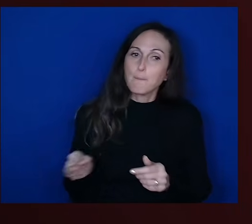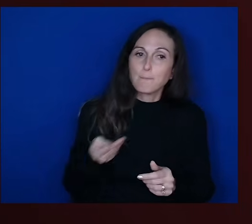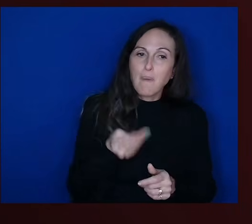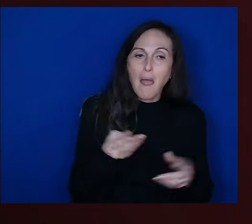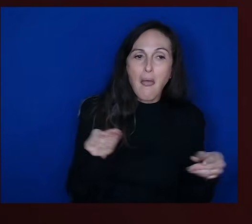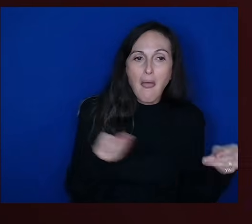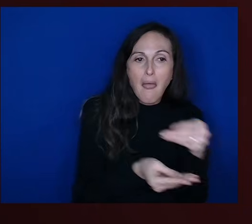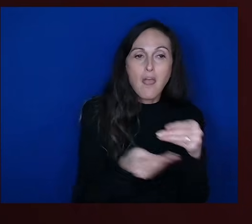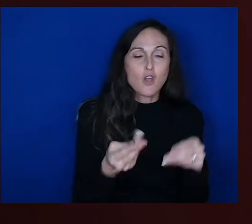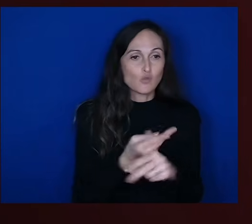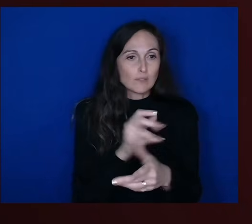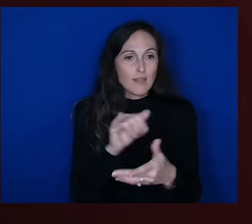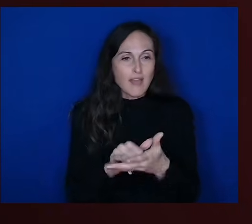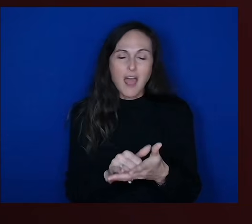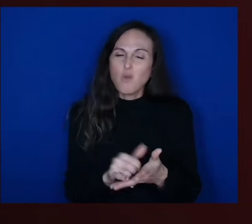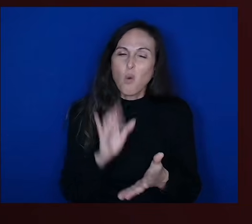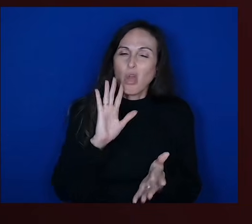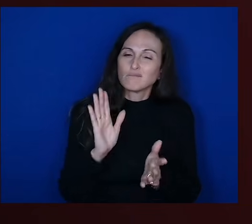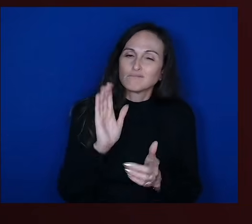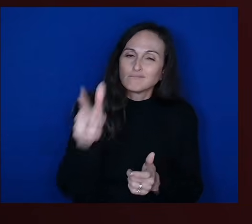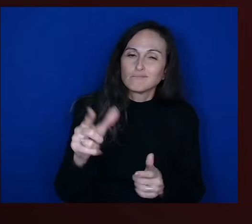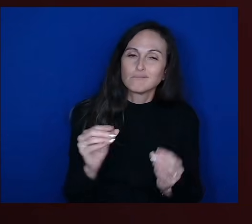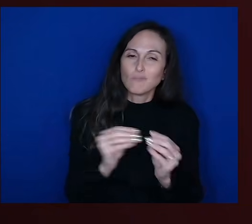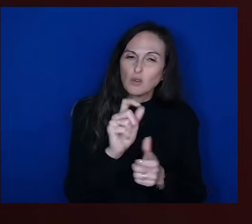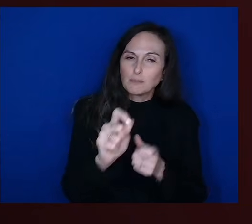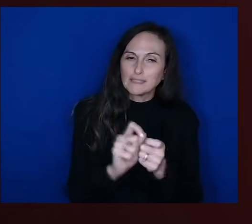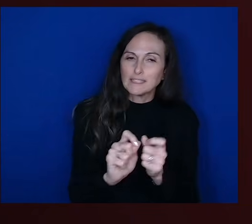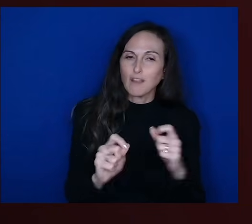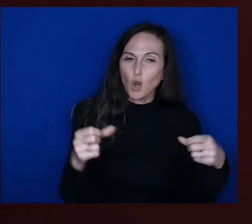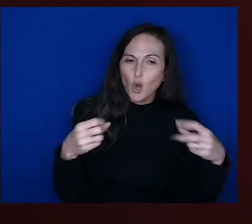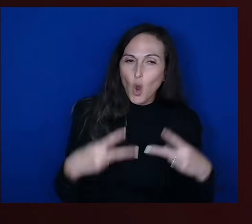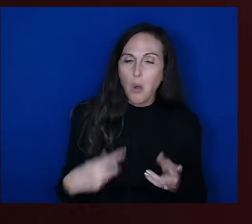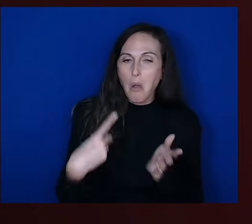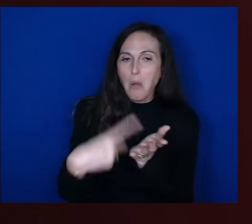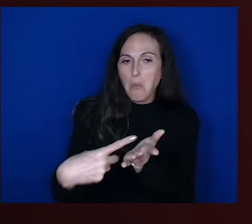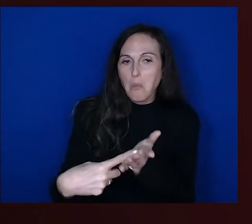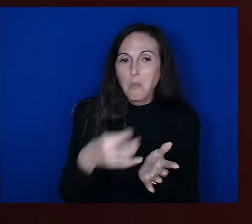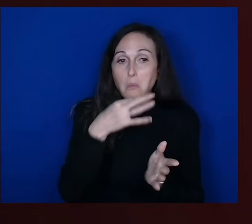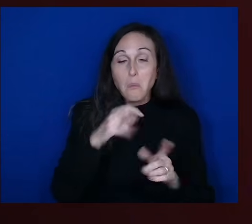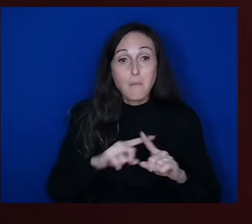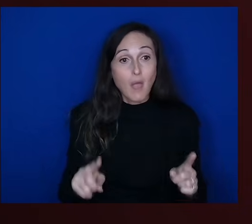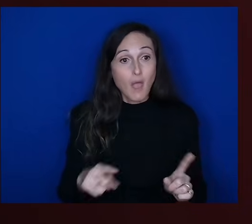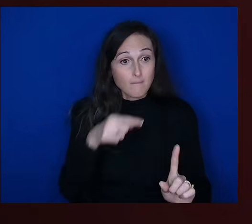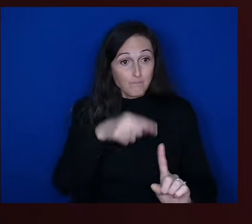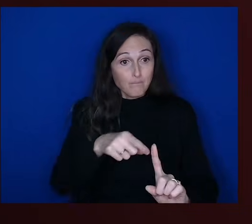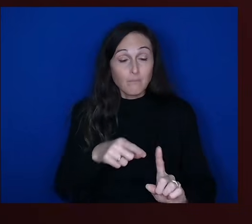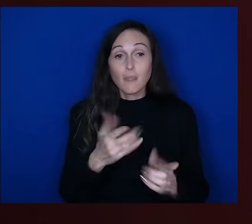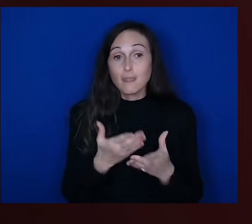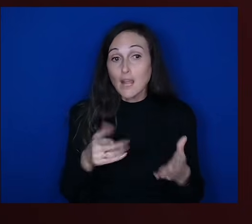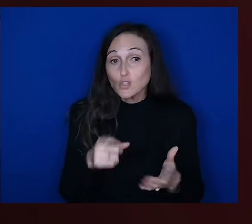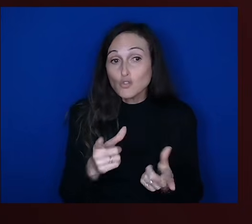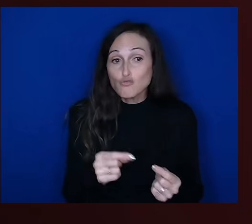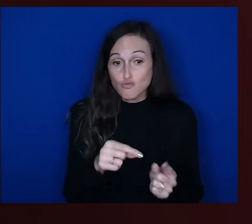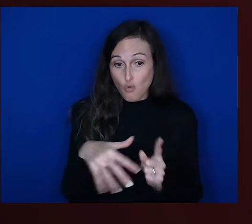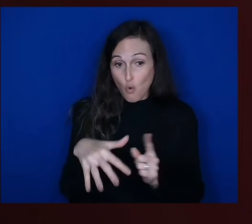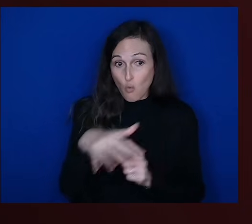and discussion around this in a minute, but the bottom line is that there's things you do around agents to manage agents,